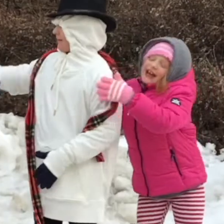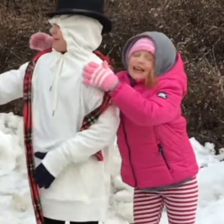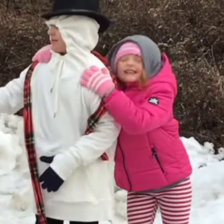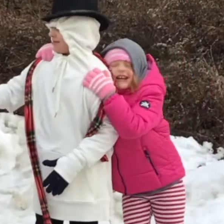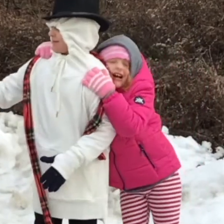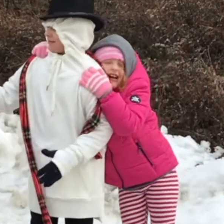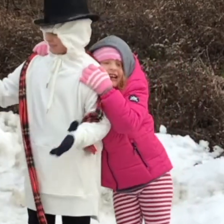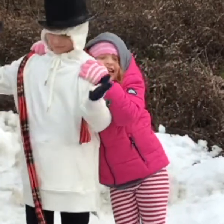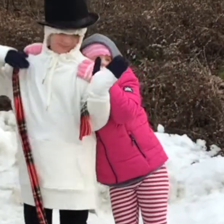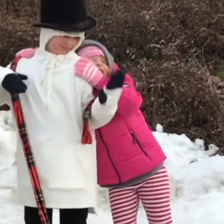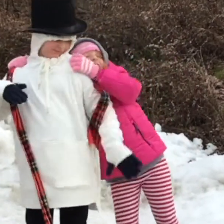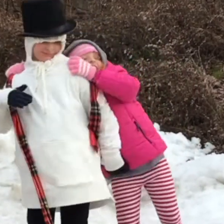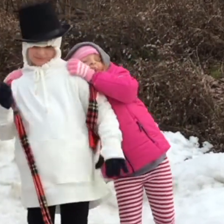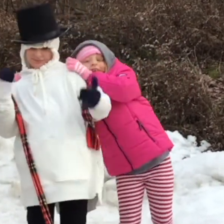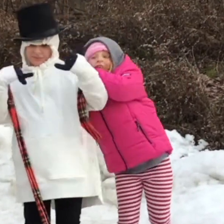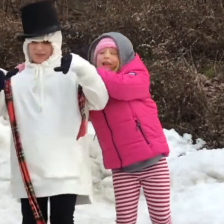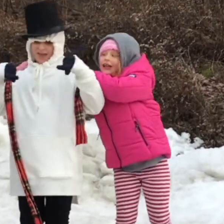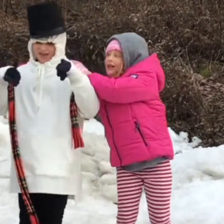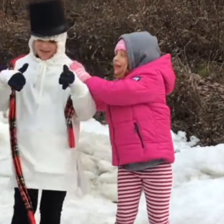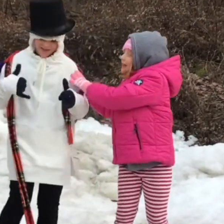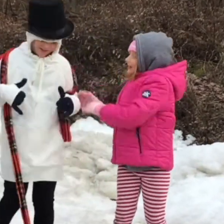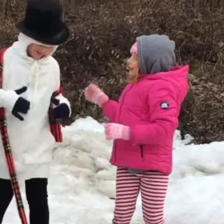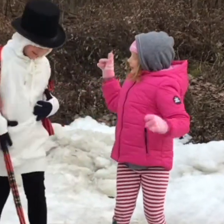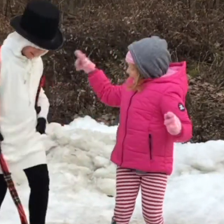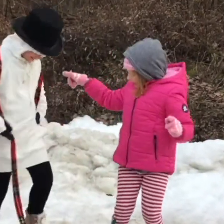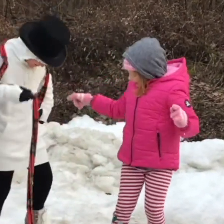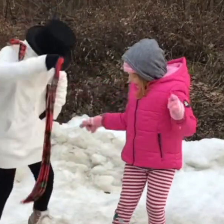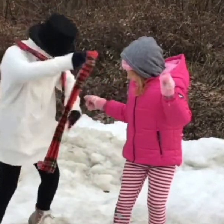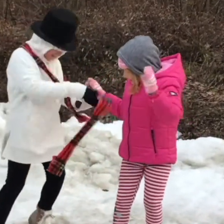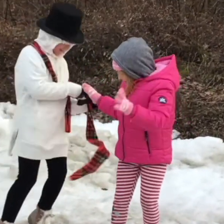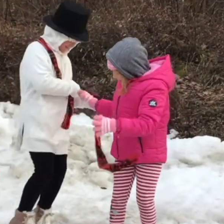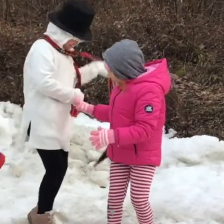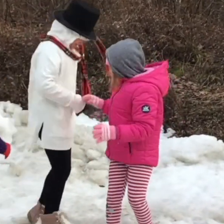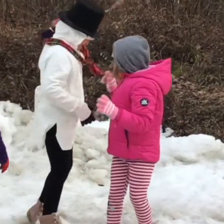come on let's play